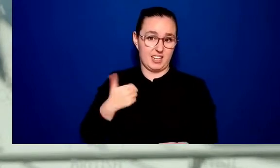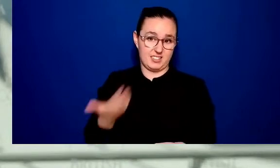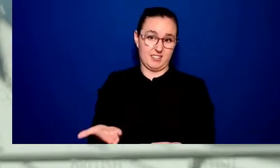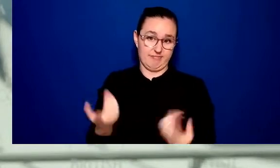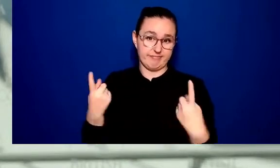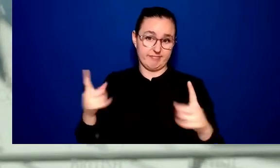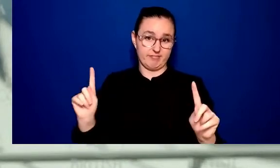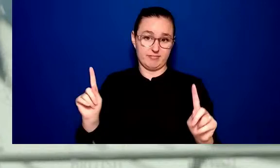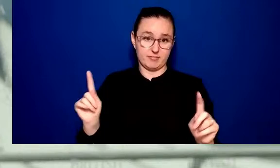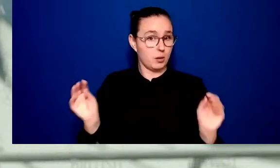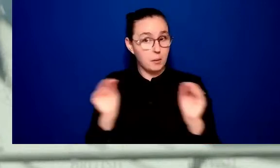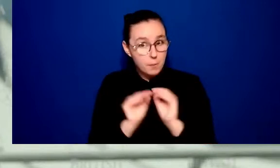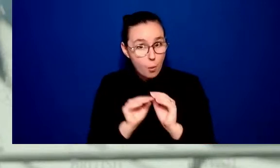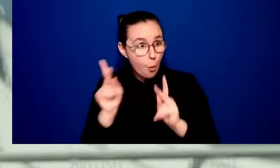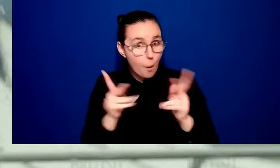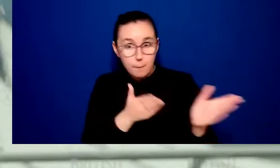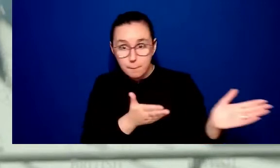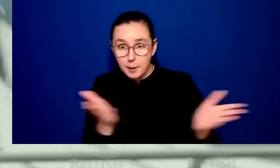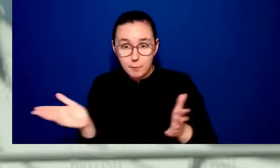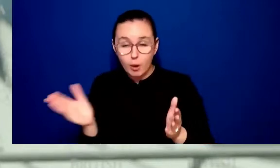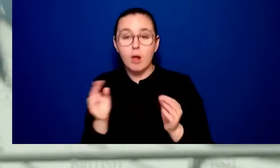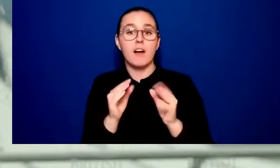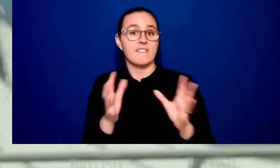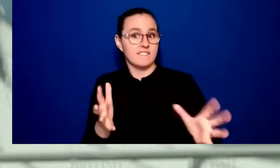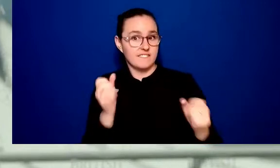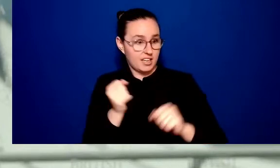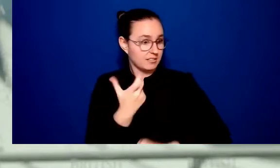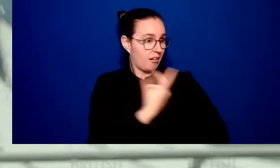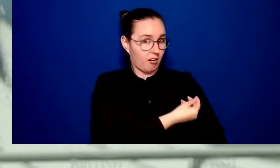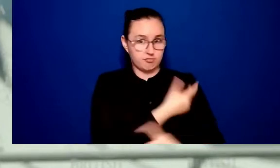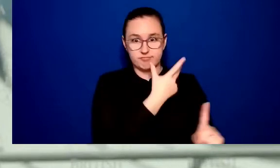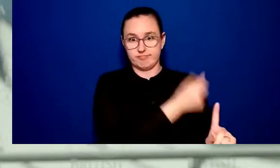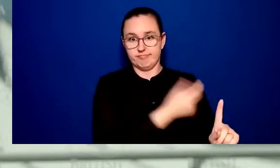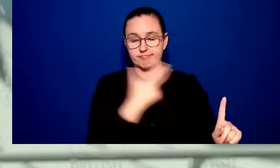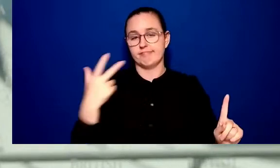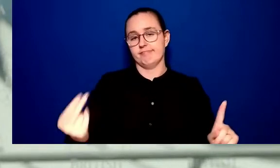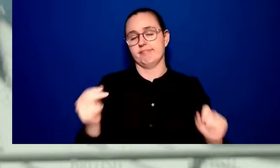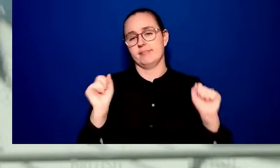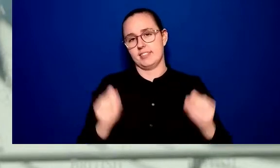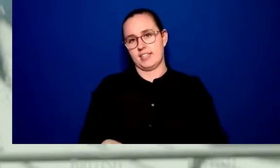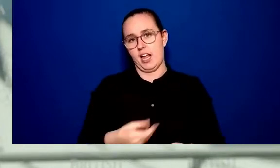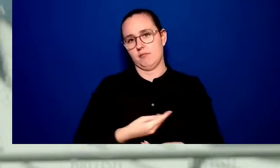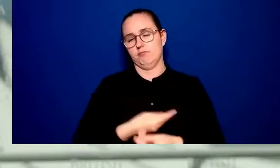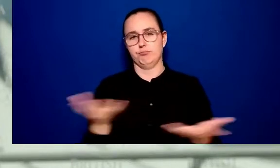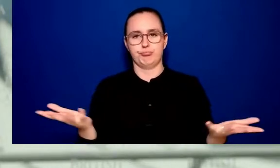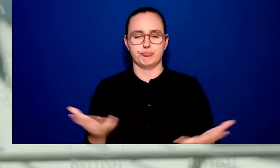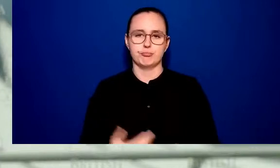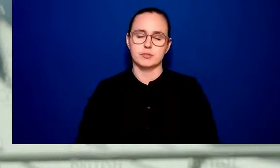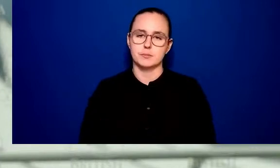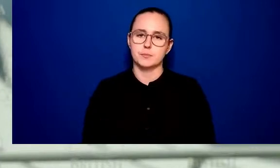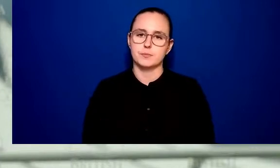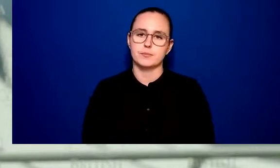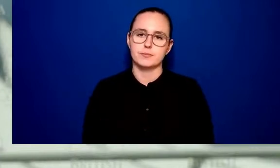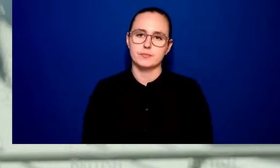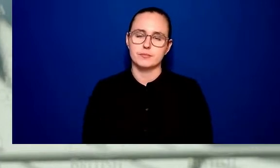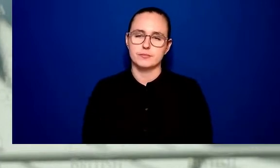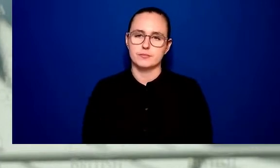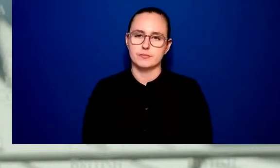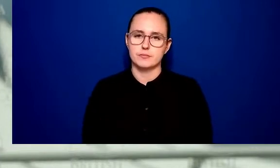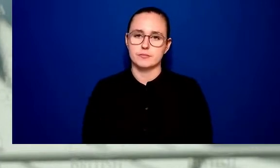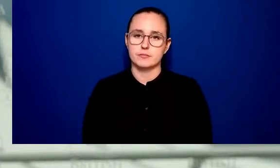protects all of us. Rob, Did